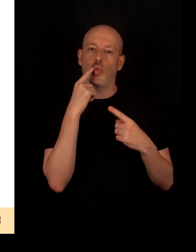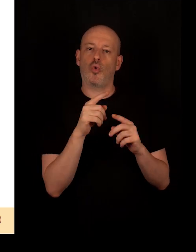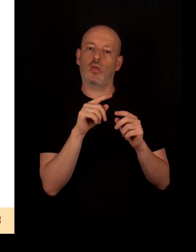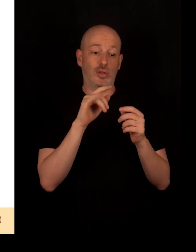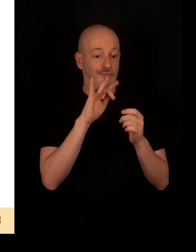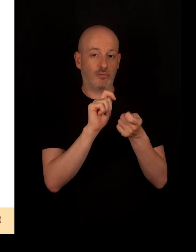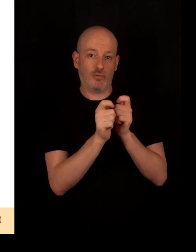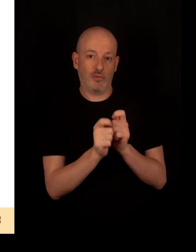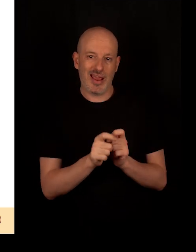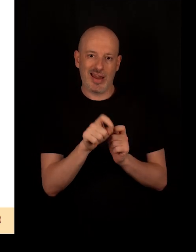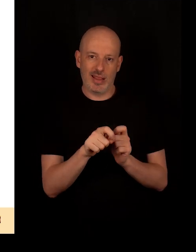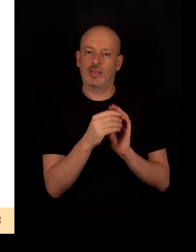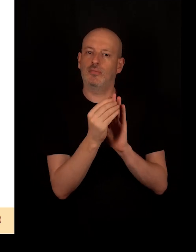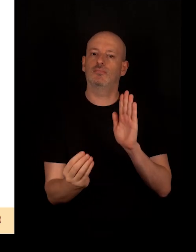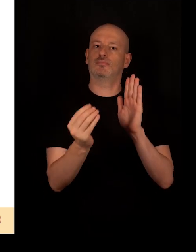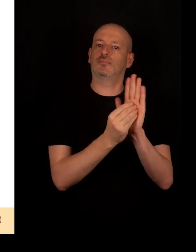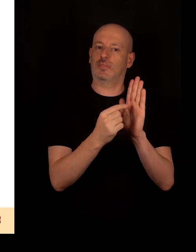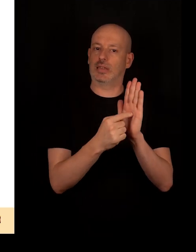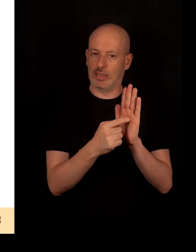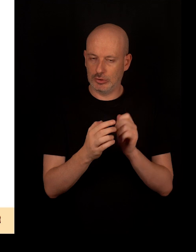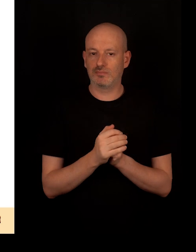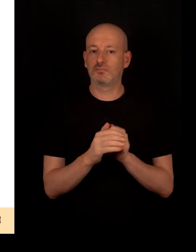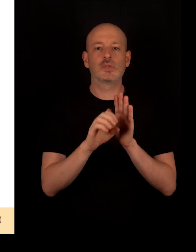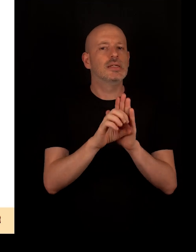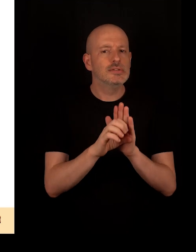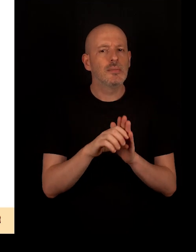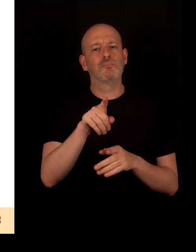for submitting an amendment when this is needed. For example,